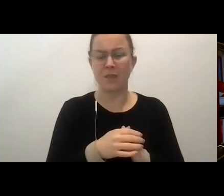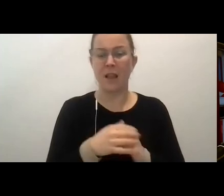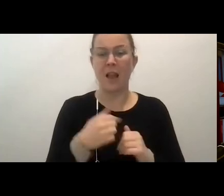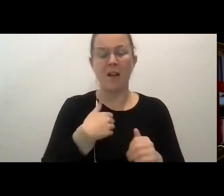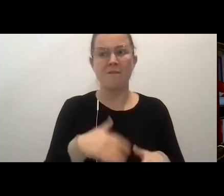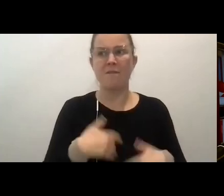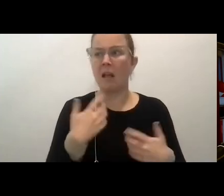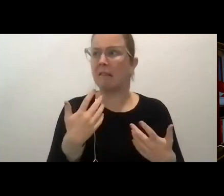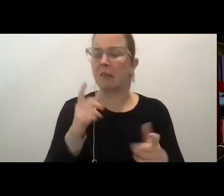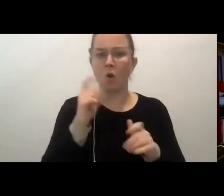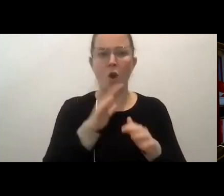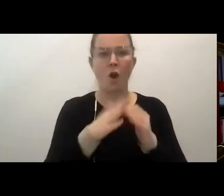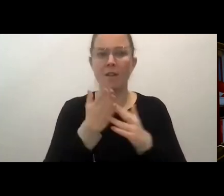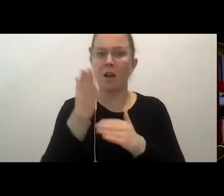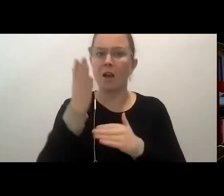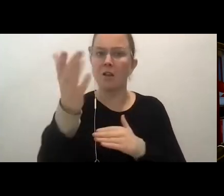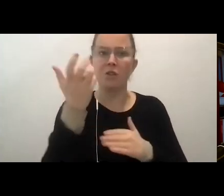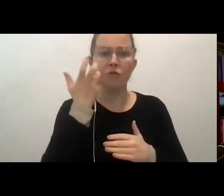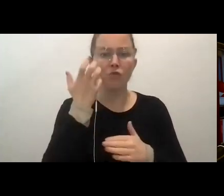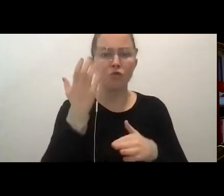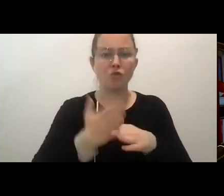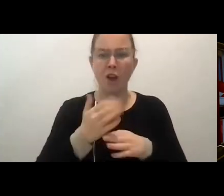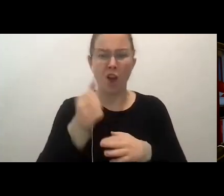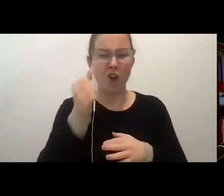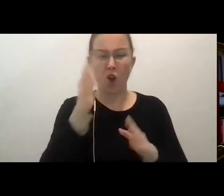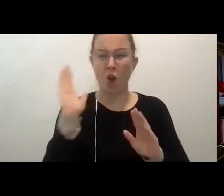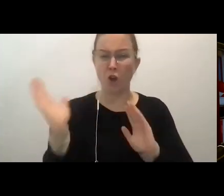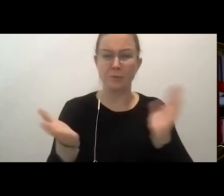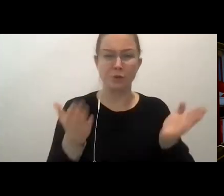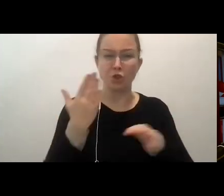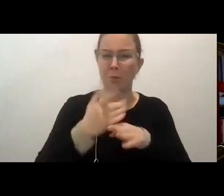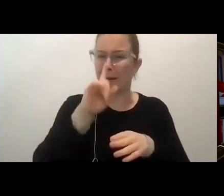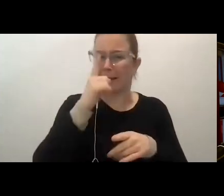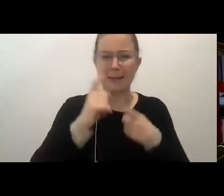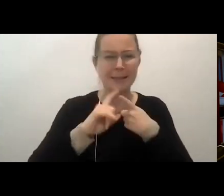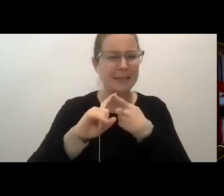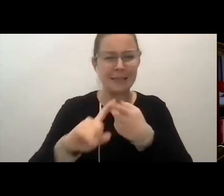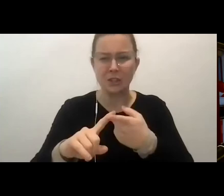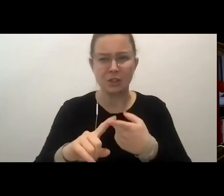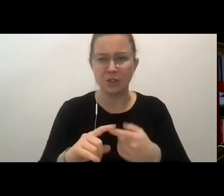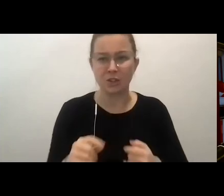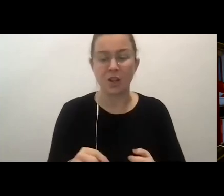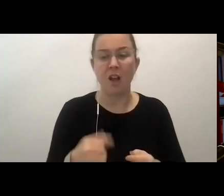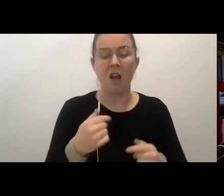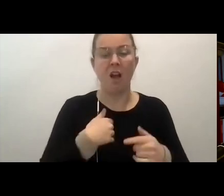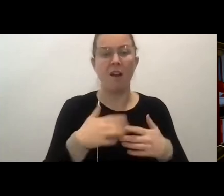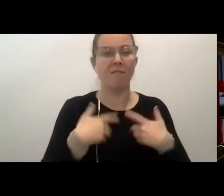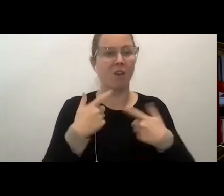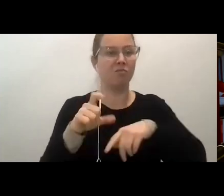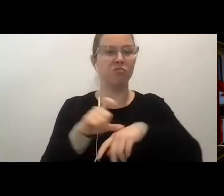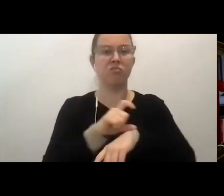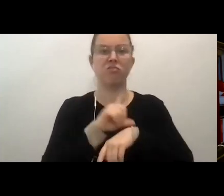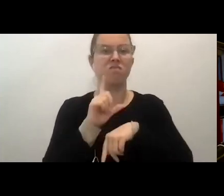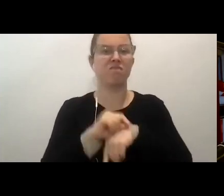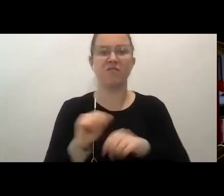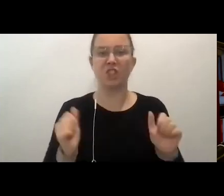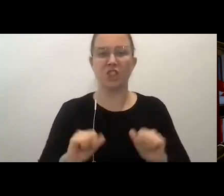I knew I couldn't work in hospitality for much longer and I lost belief in myself